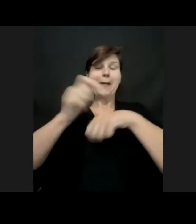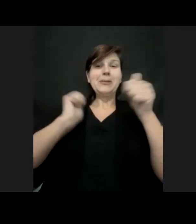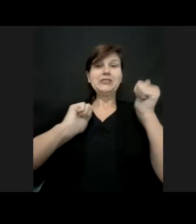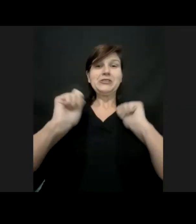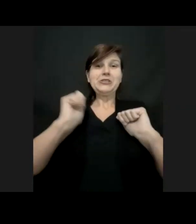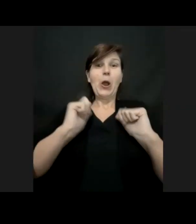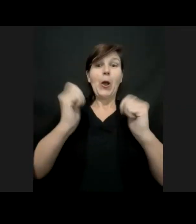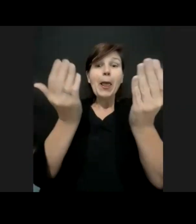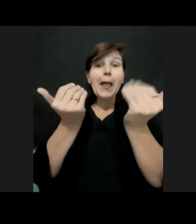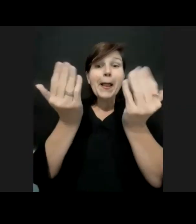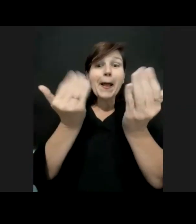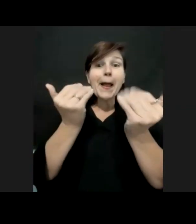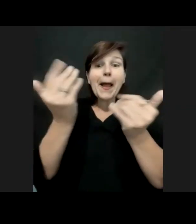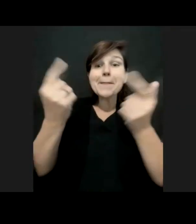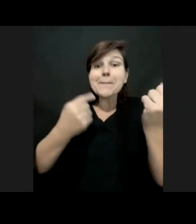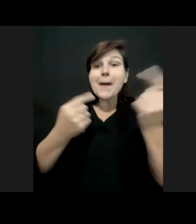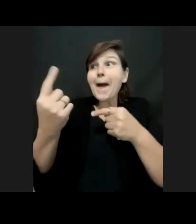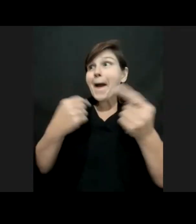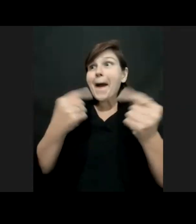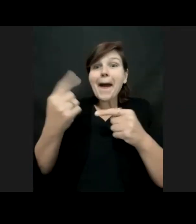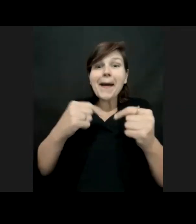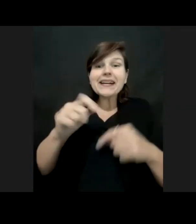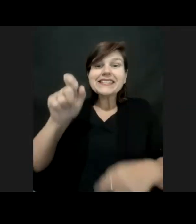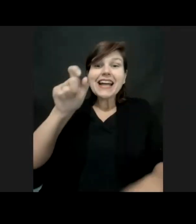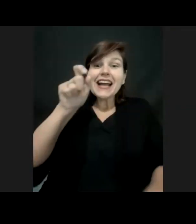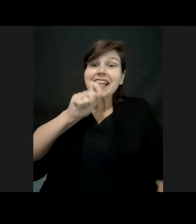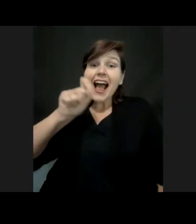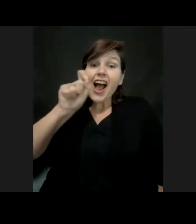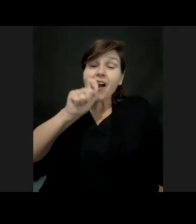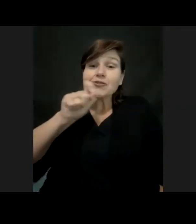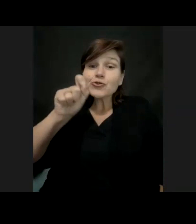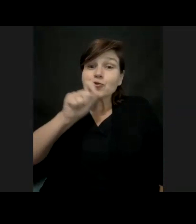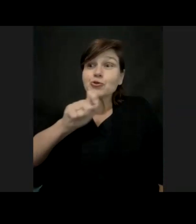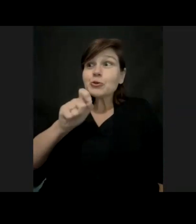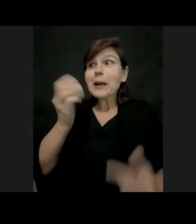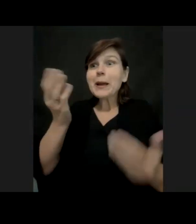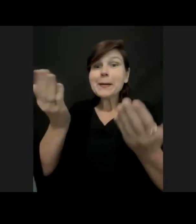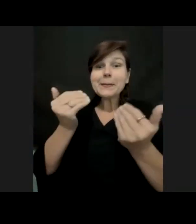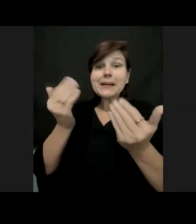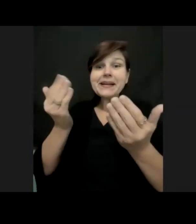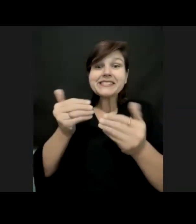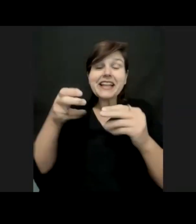Get your popcorn, get your ice cream, take your front row seats for the greatest